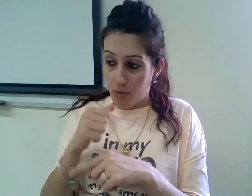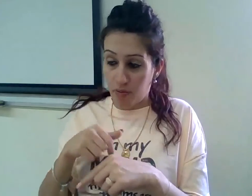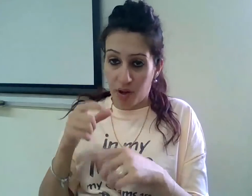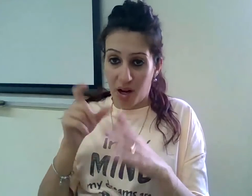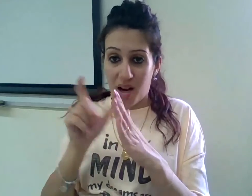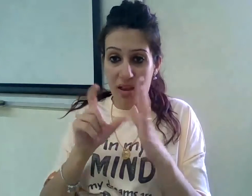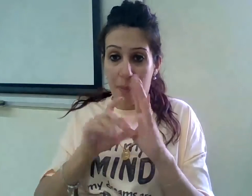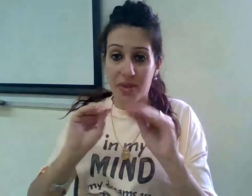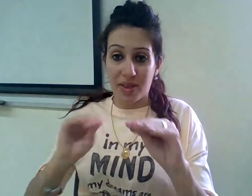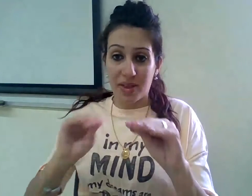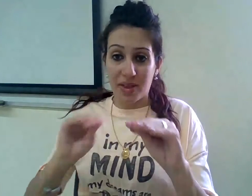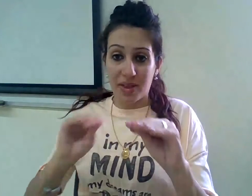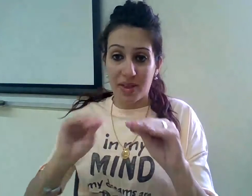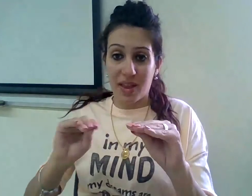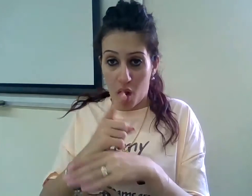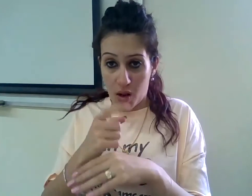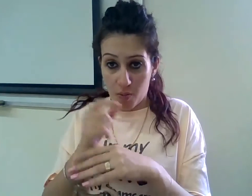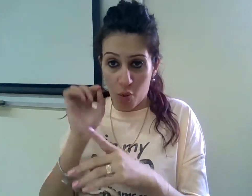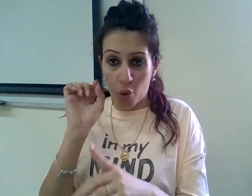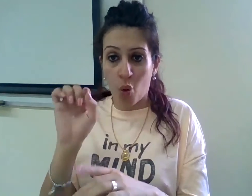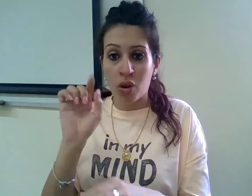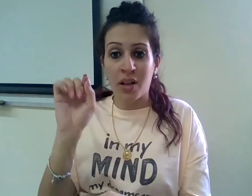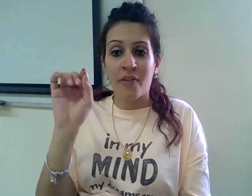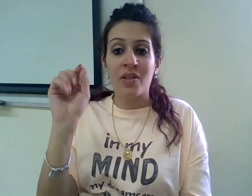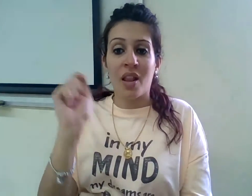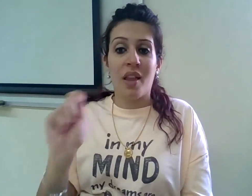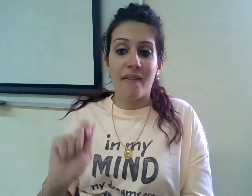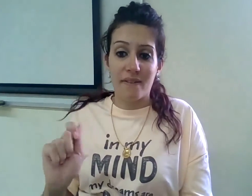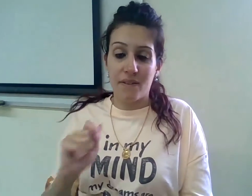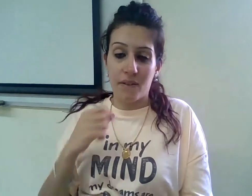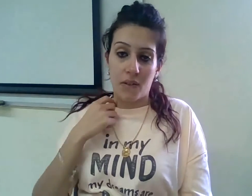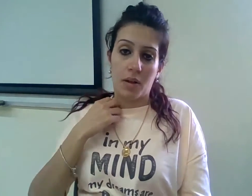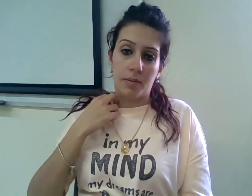But a positive legislative environment is very important.